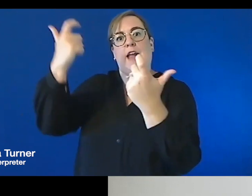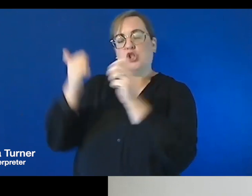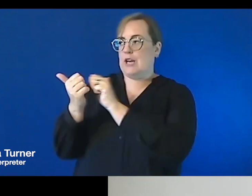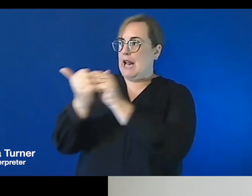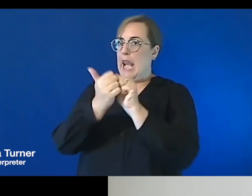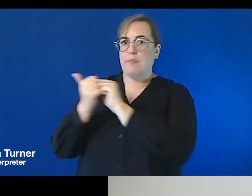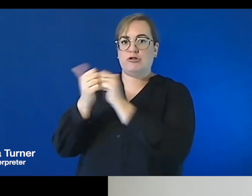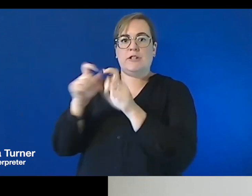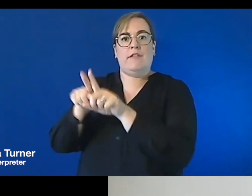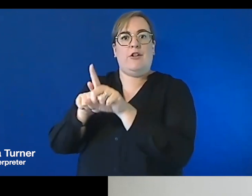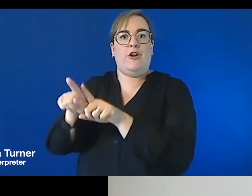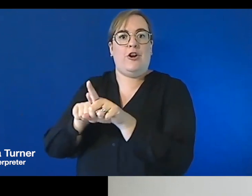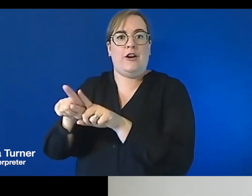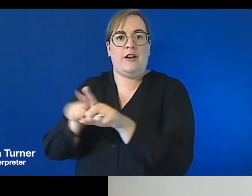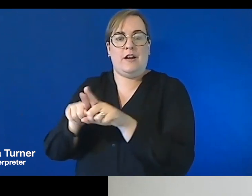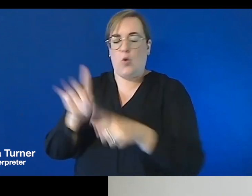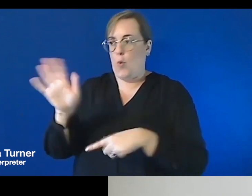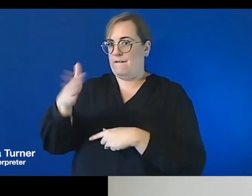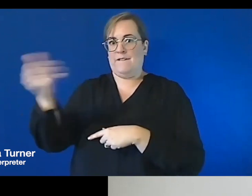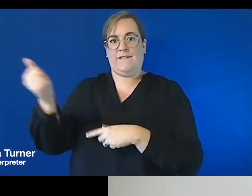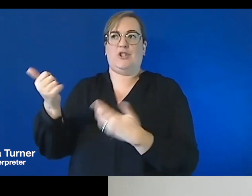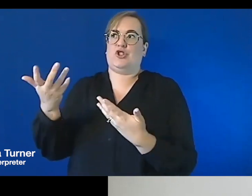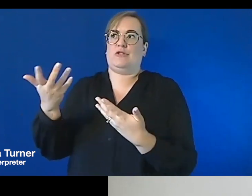or more efficient education for for particular type of